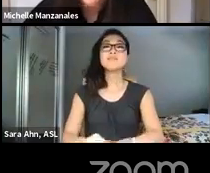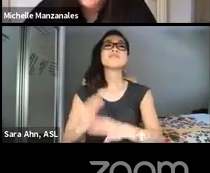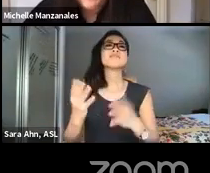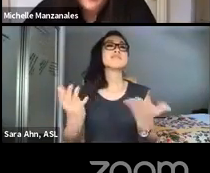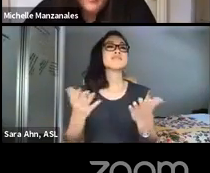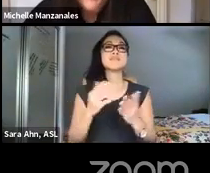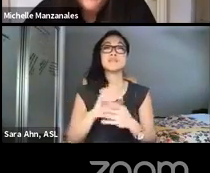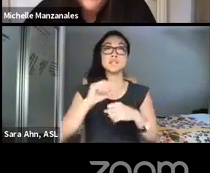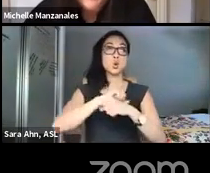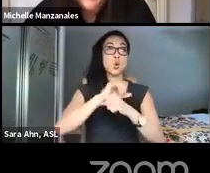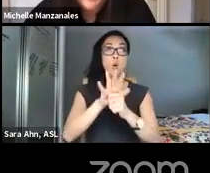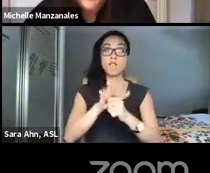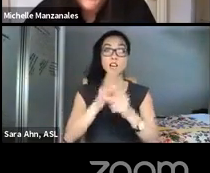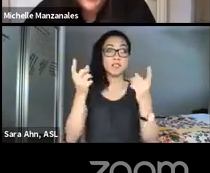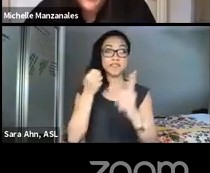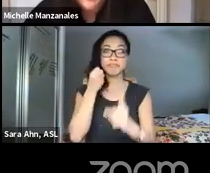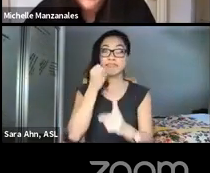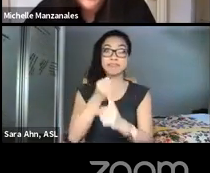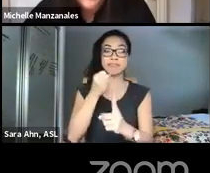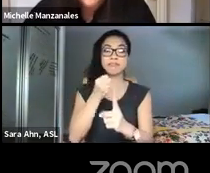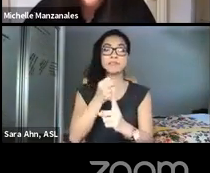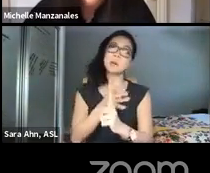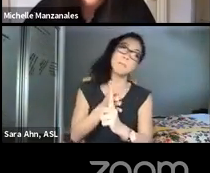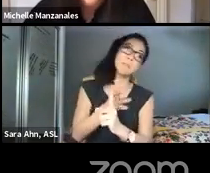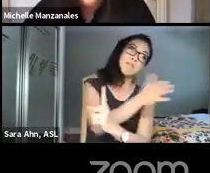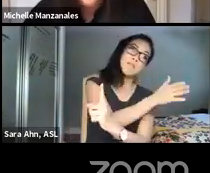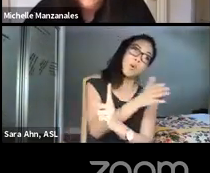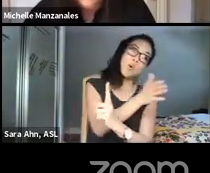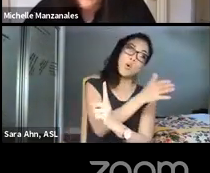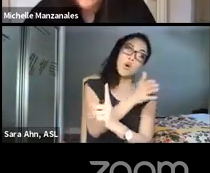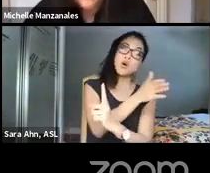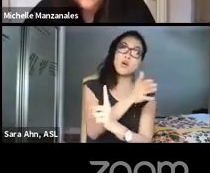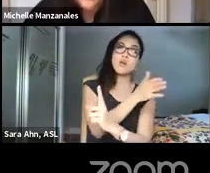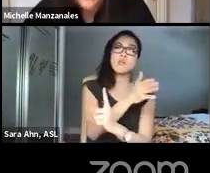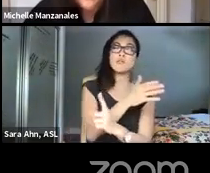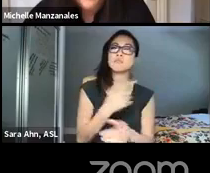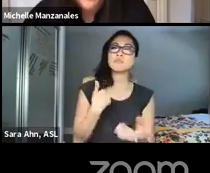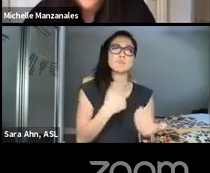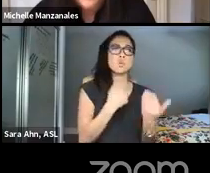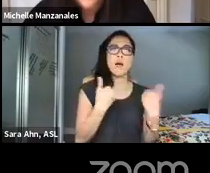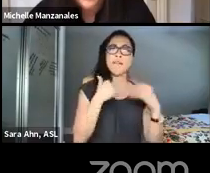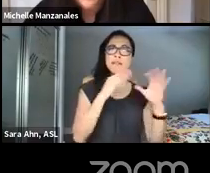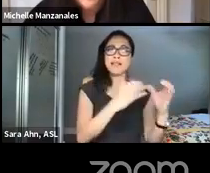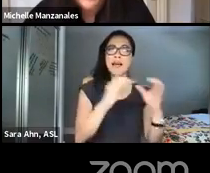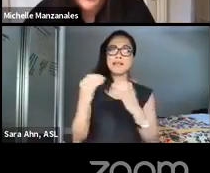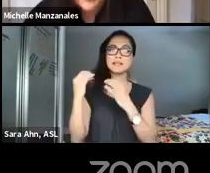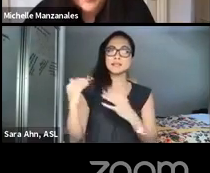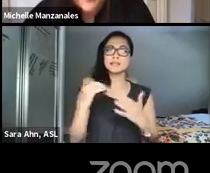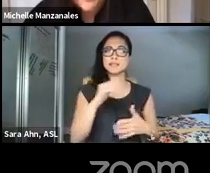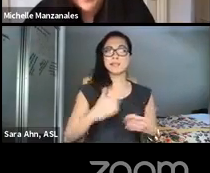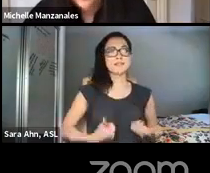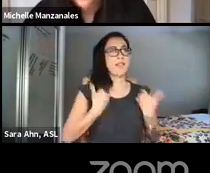inclusive environment for anyone who wants to learn and dance with us. We have an amazingly